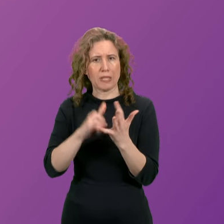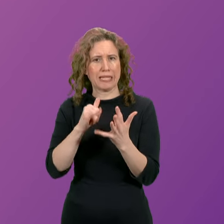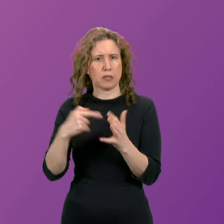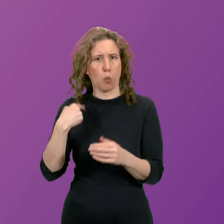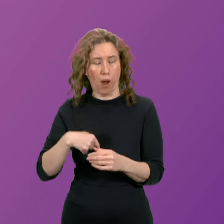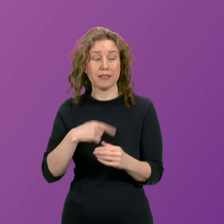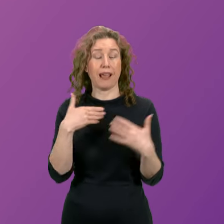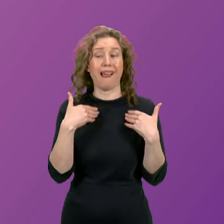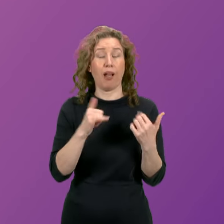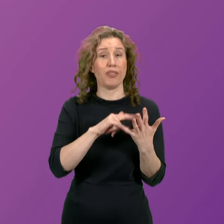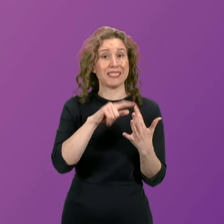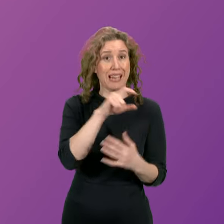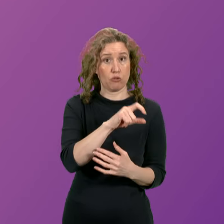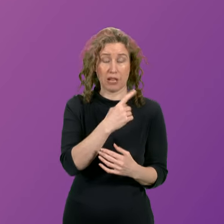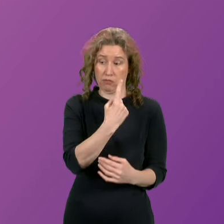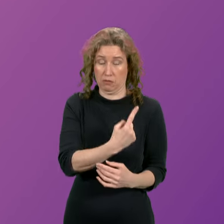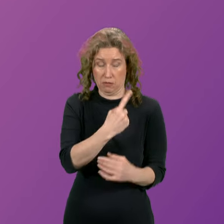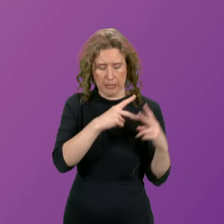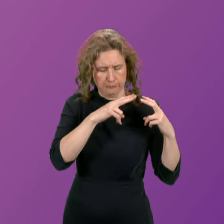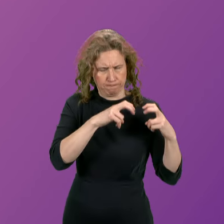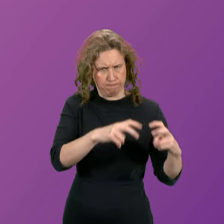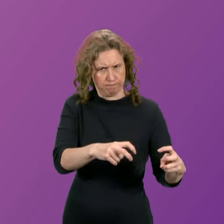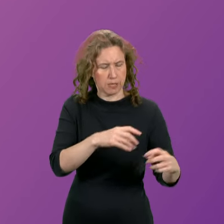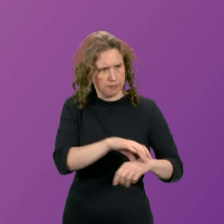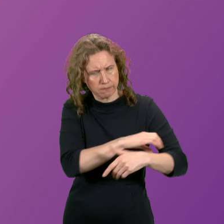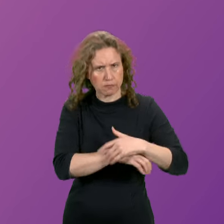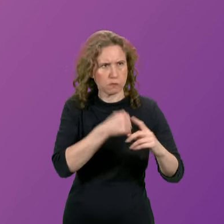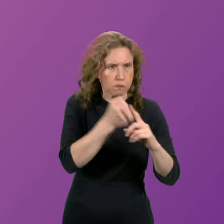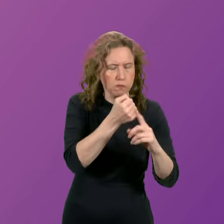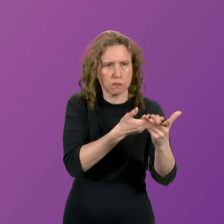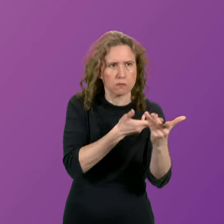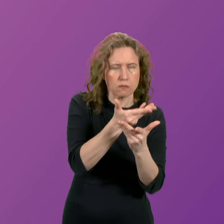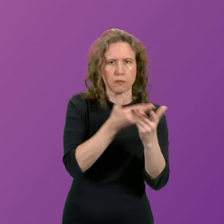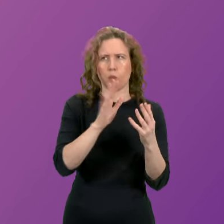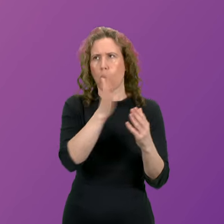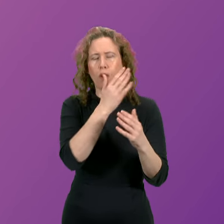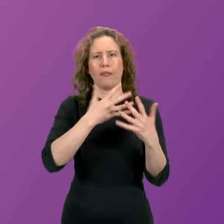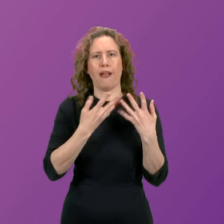Secretary for Health and Social Care is actively pursuing it with health boards around the country.